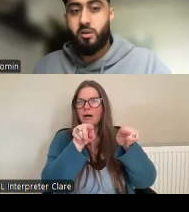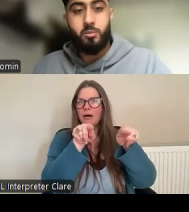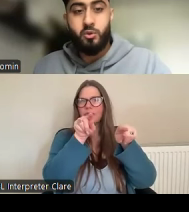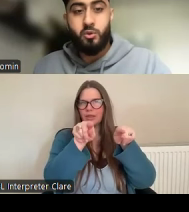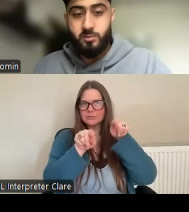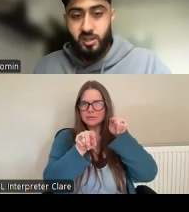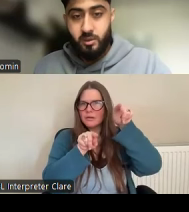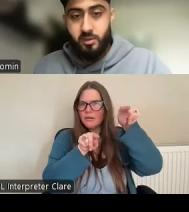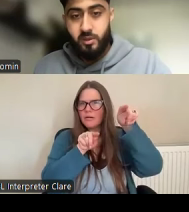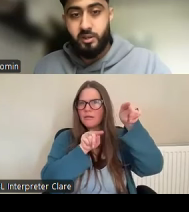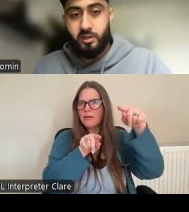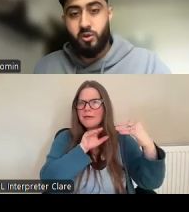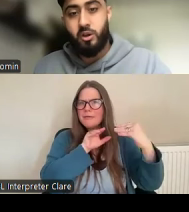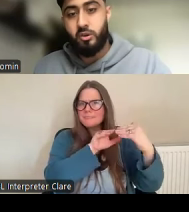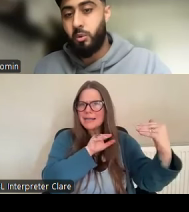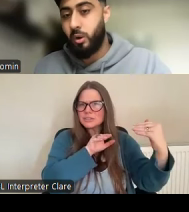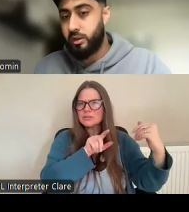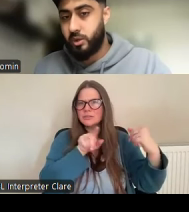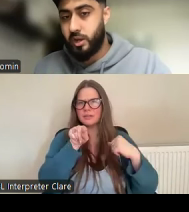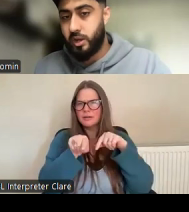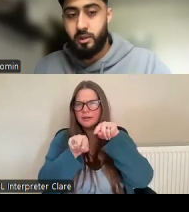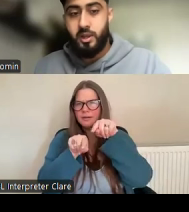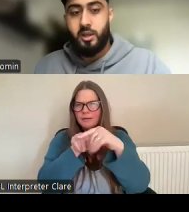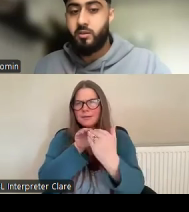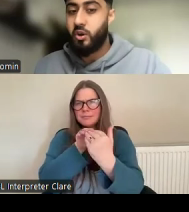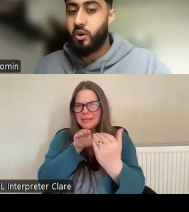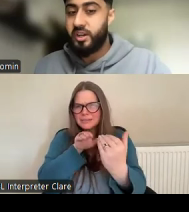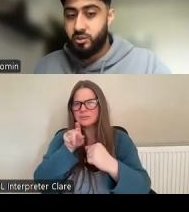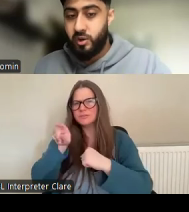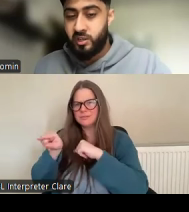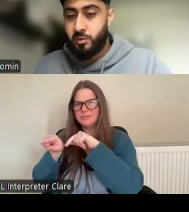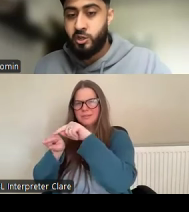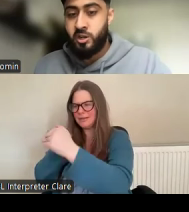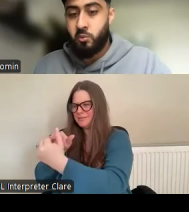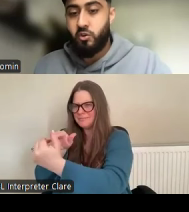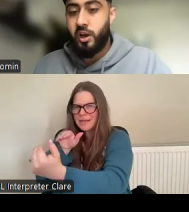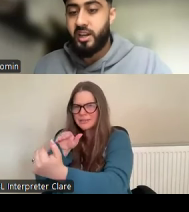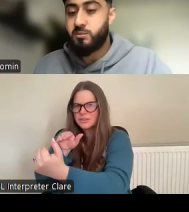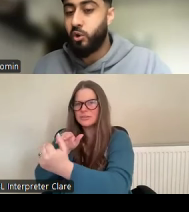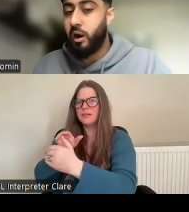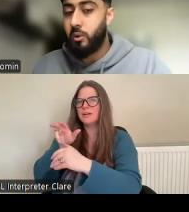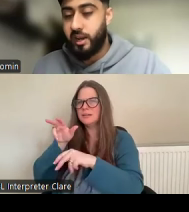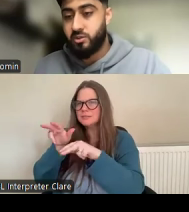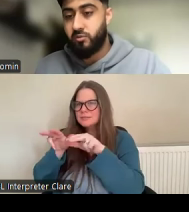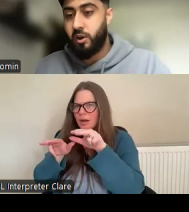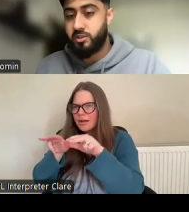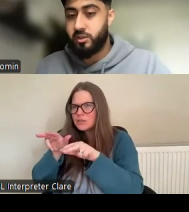You've got museums near me and you've got number one in Newcastle. You've got a dinosaur exhibition and we've got explore our dinosaur fossils,